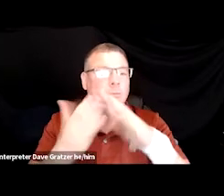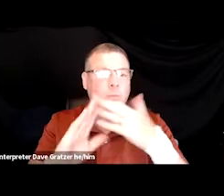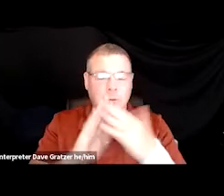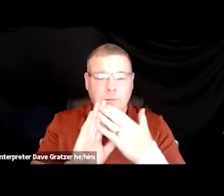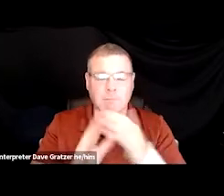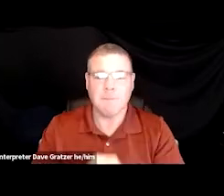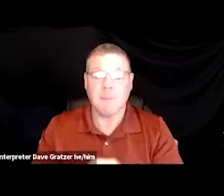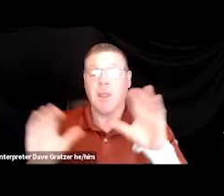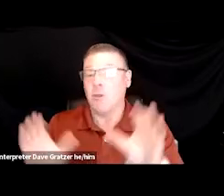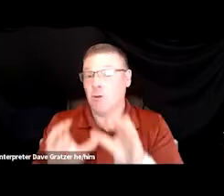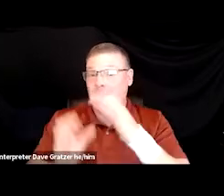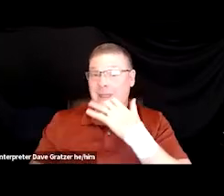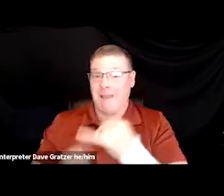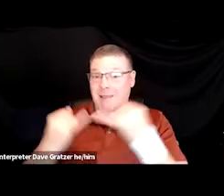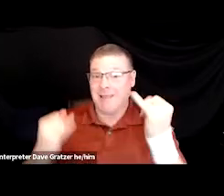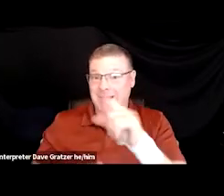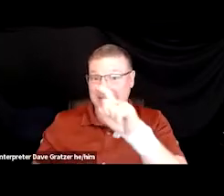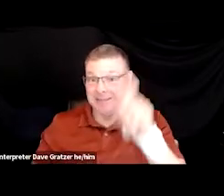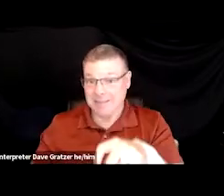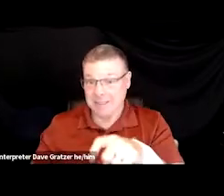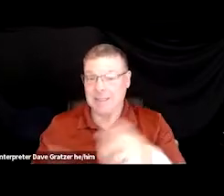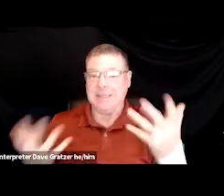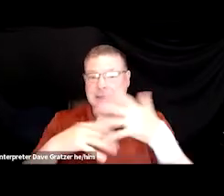The crisis hotline here in Texas is an integrated component